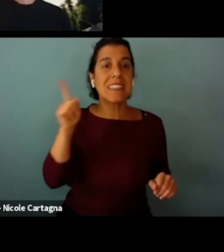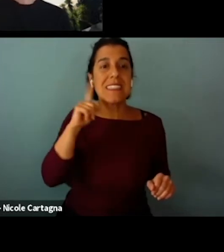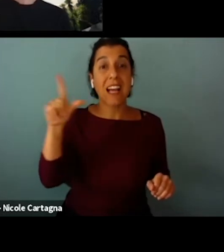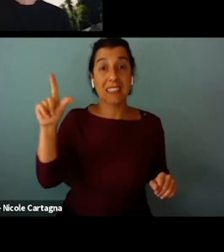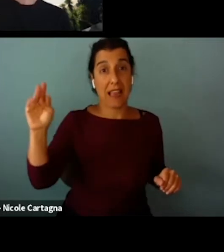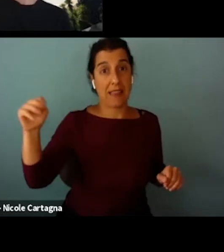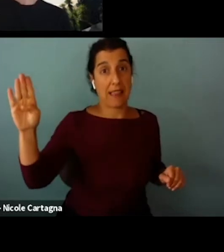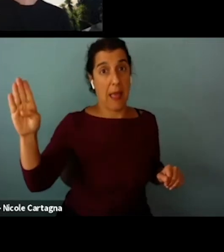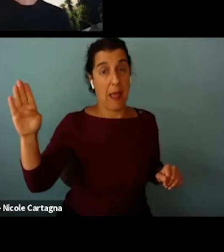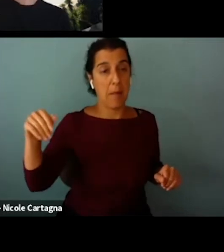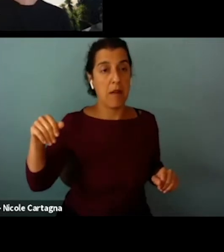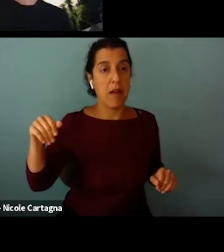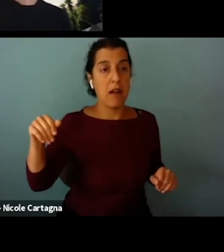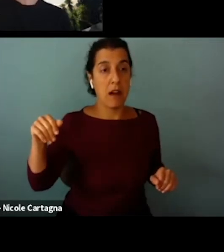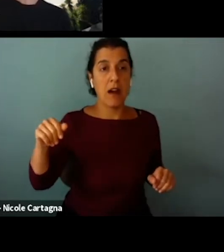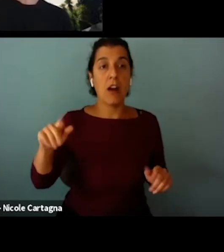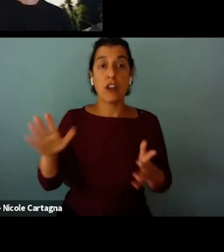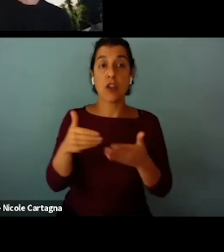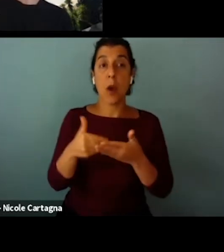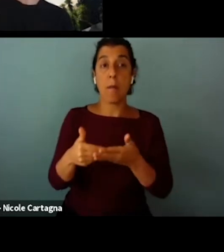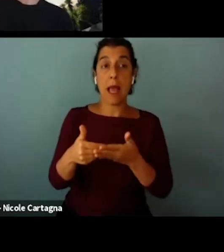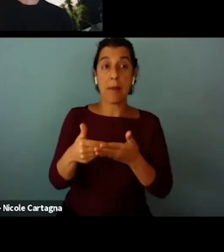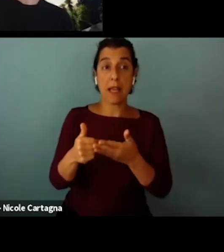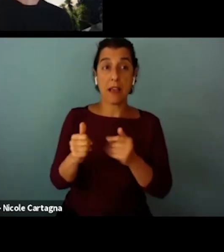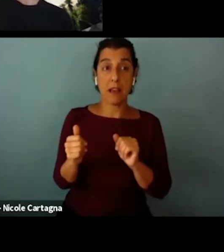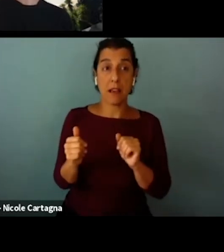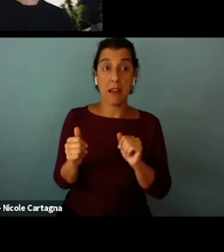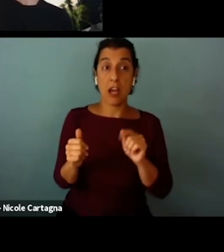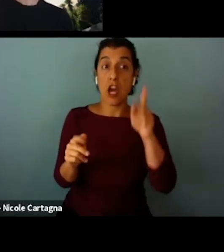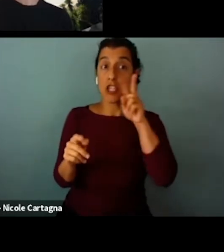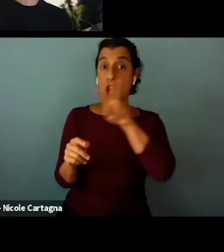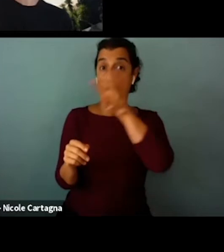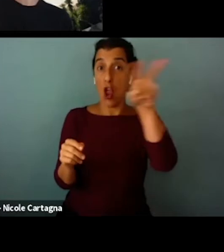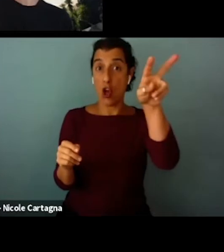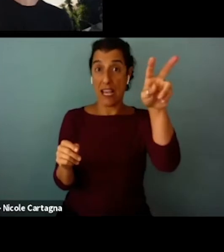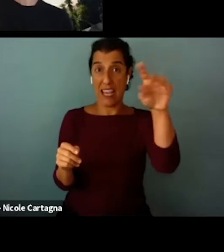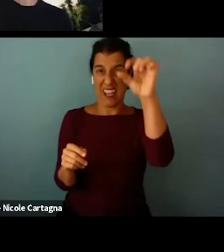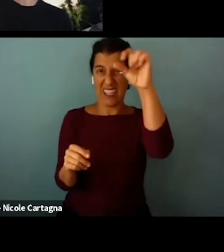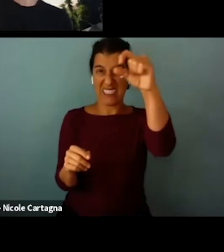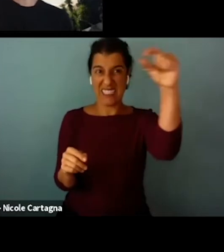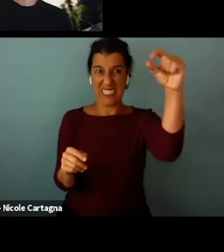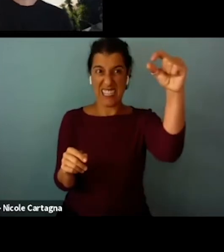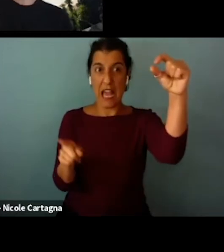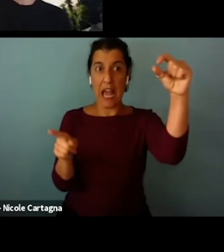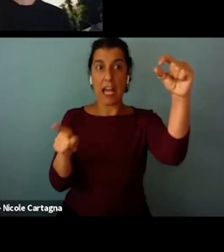baby's kind of this guy she's looking here and she's just kind of looking around and now